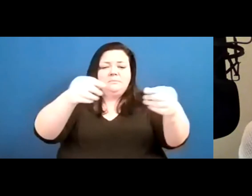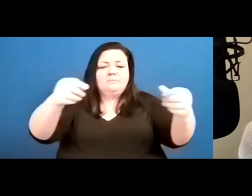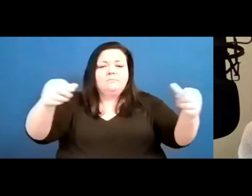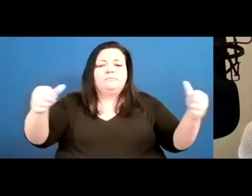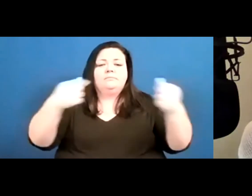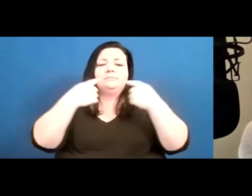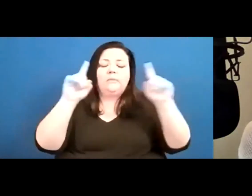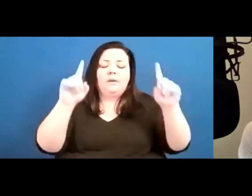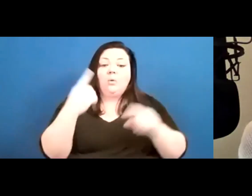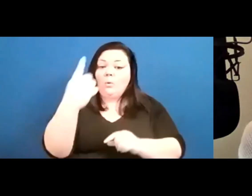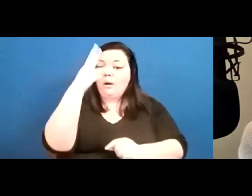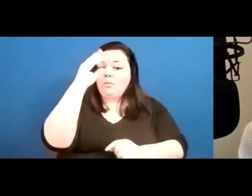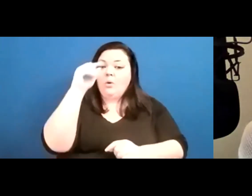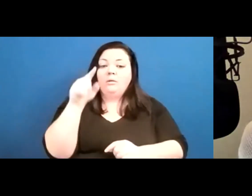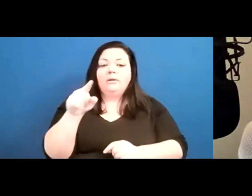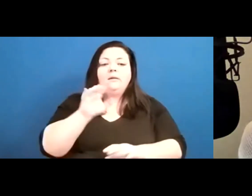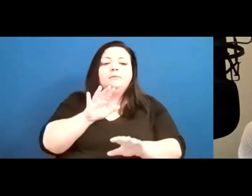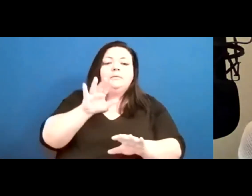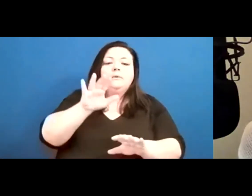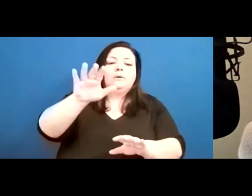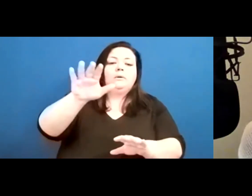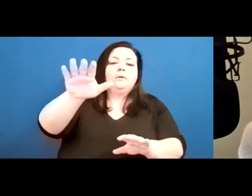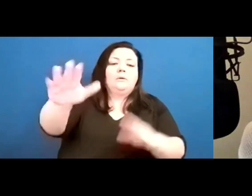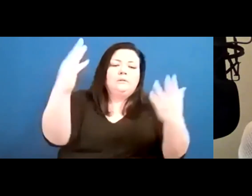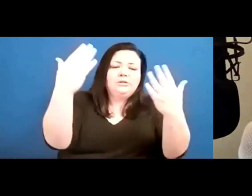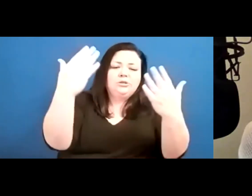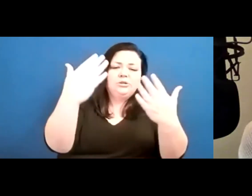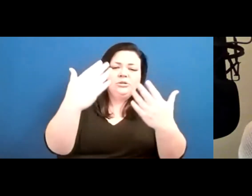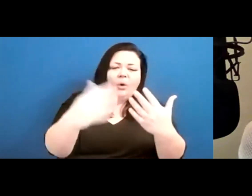One boy even reaches forward/ into the dark sudden pool below/